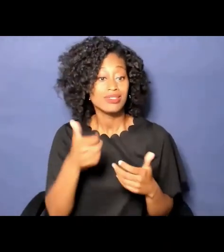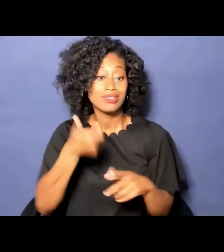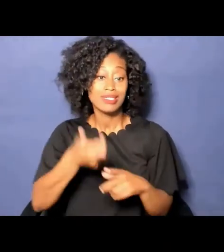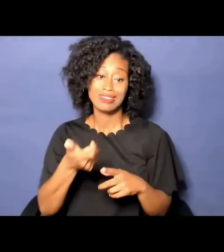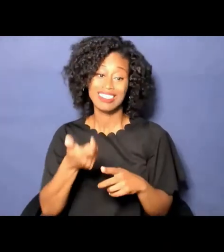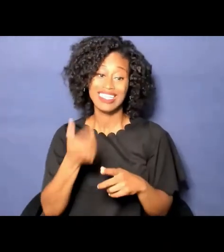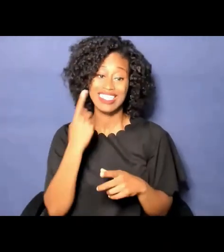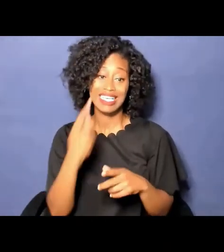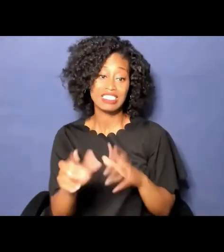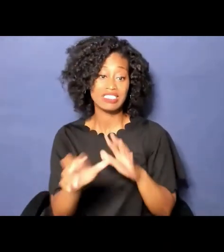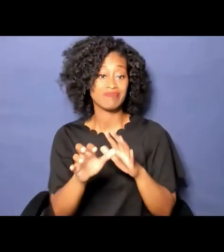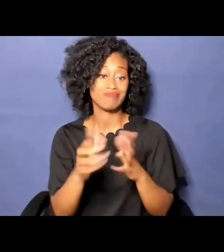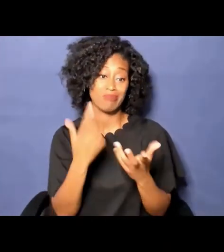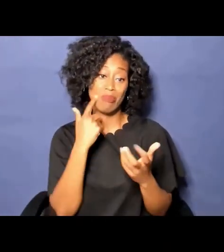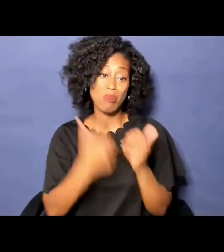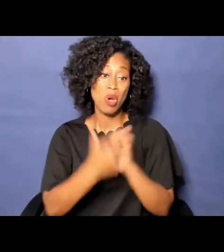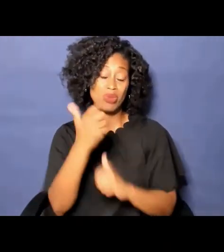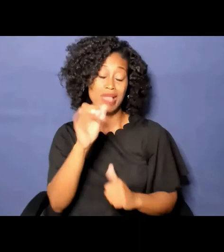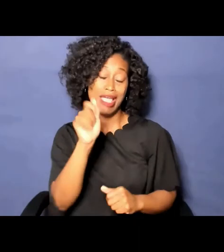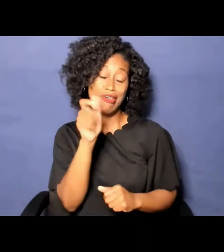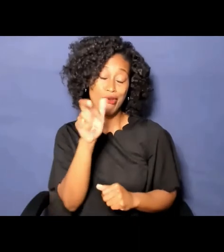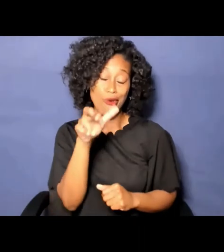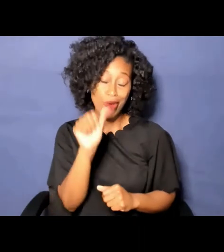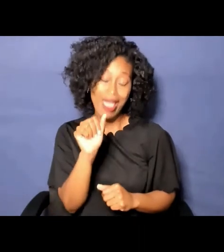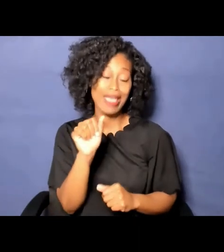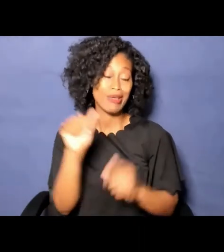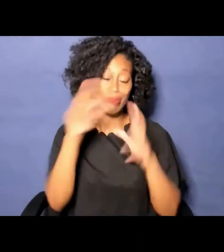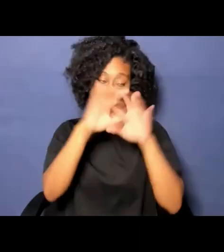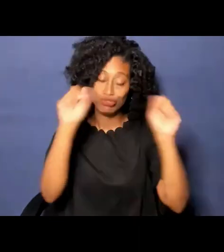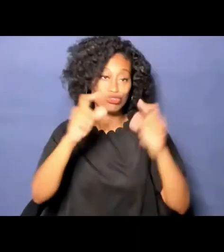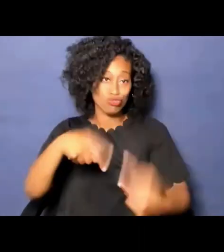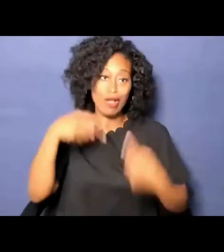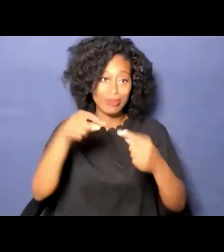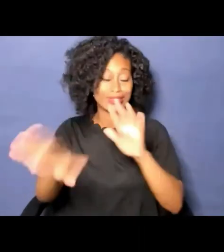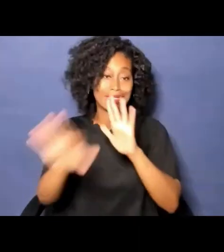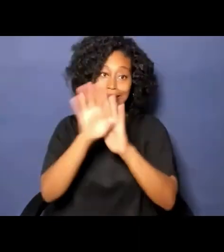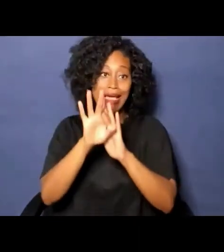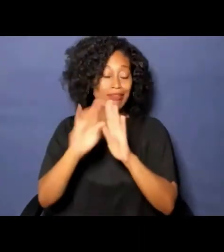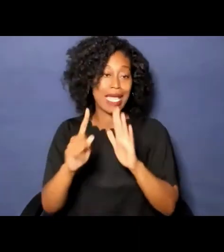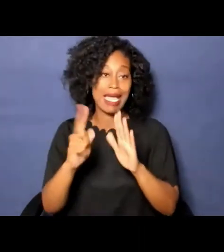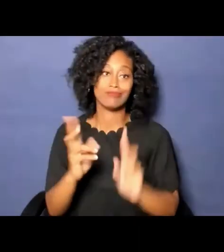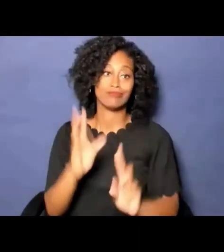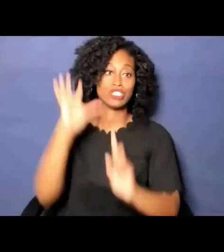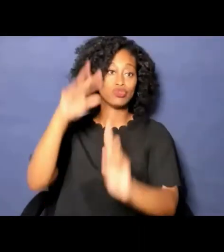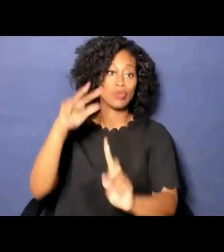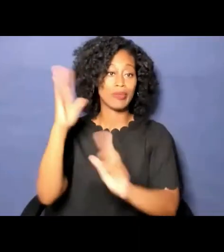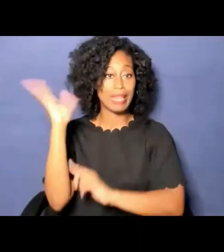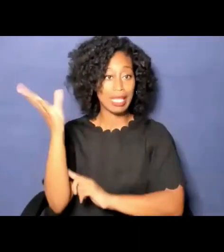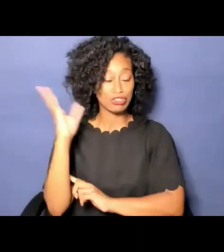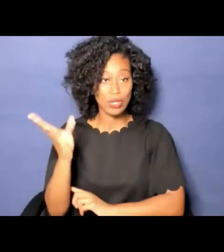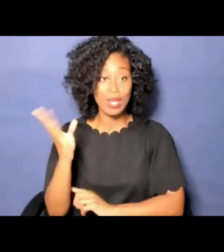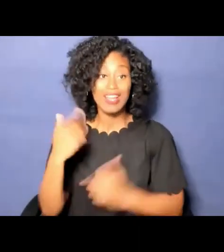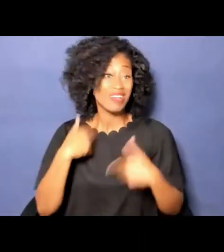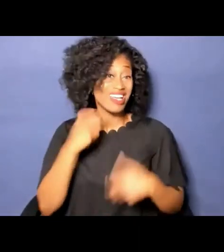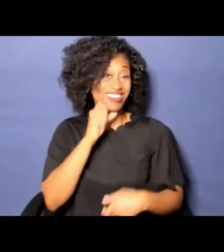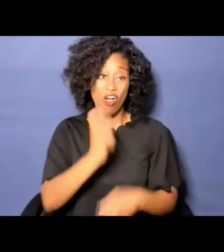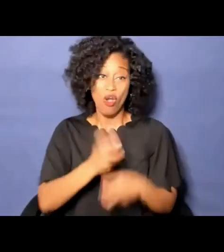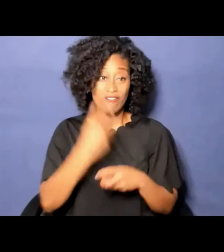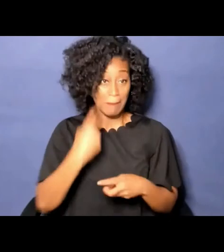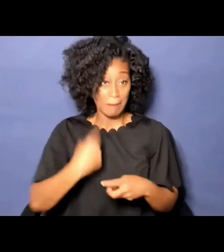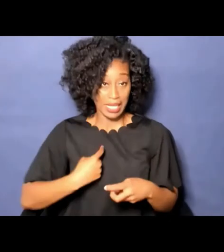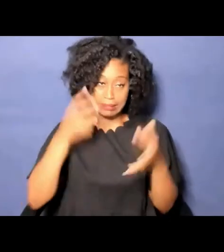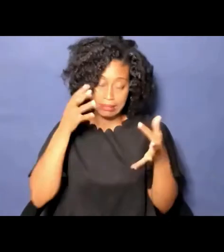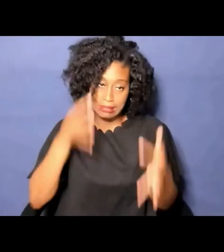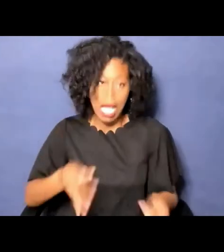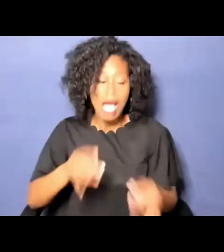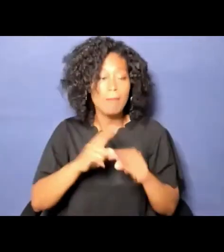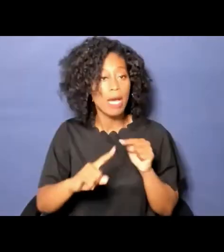members find this to be an extremely difficult position. But not for me. Perhaps this short